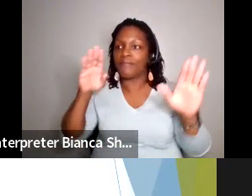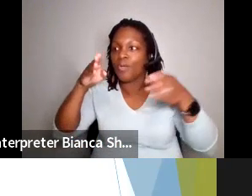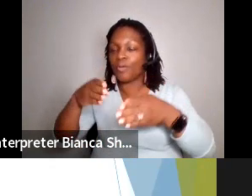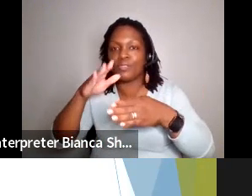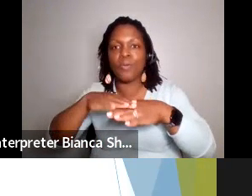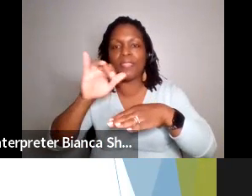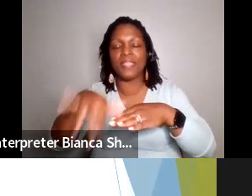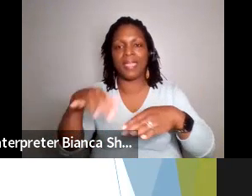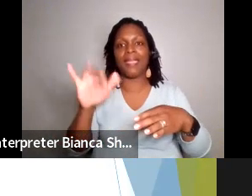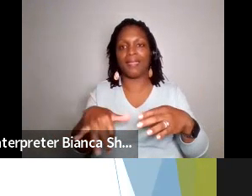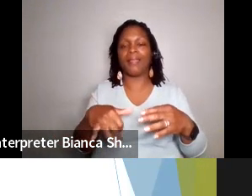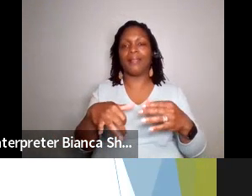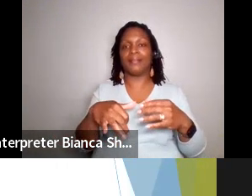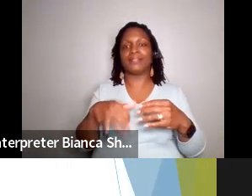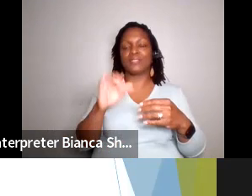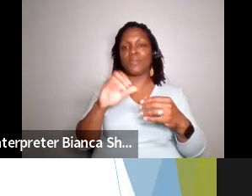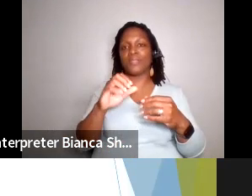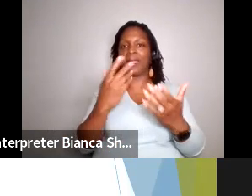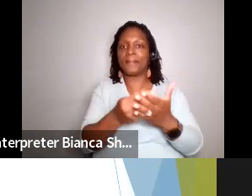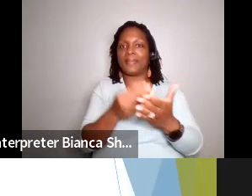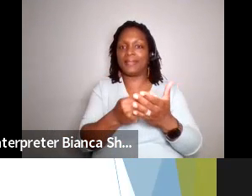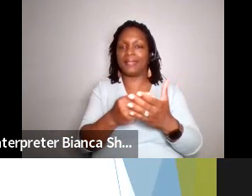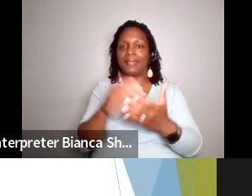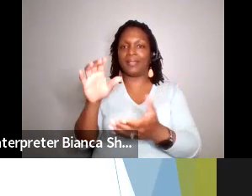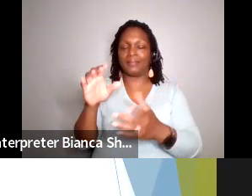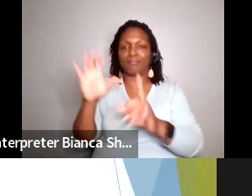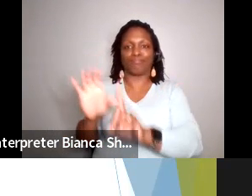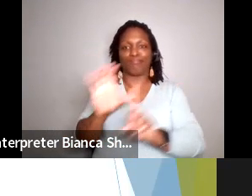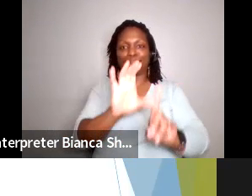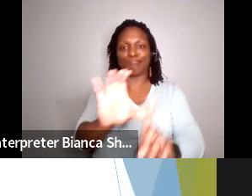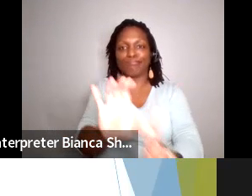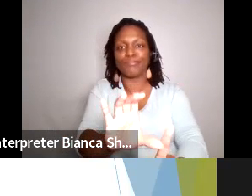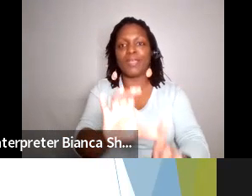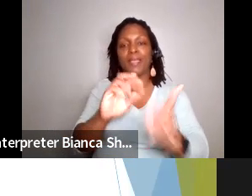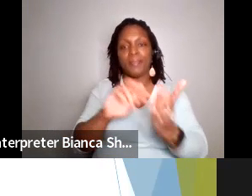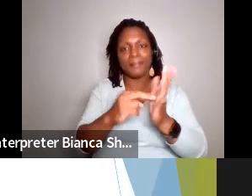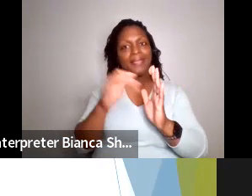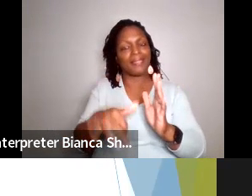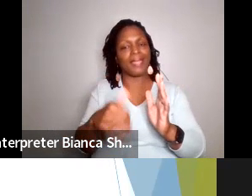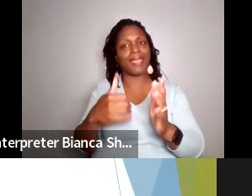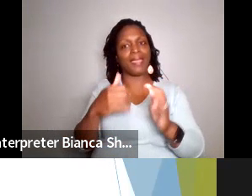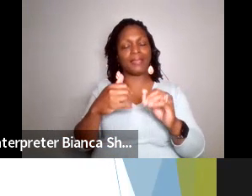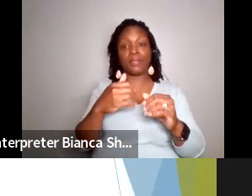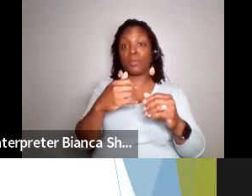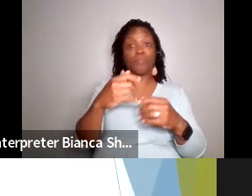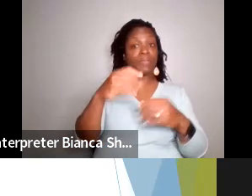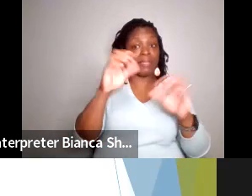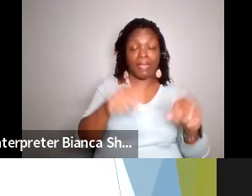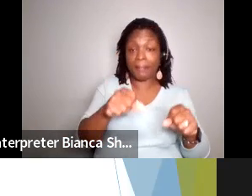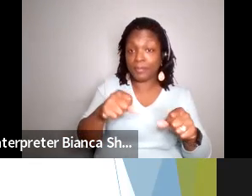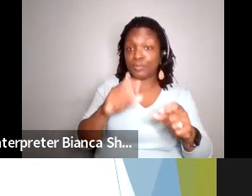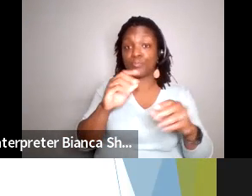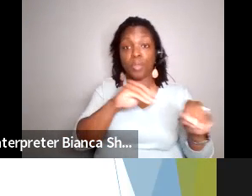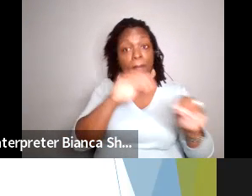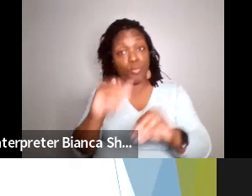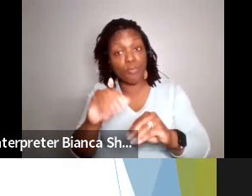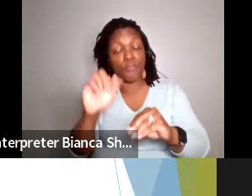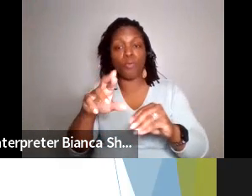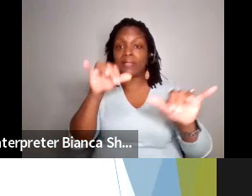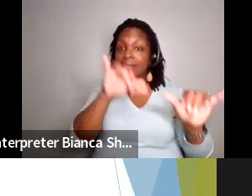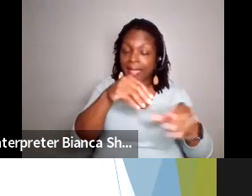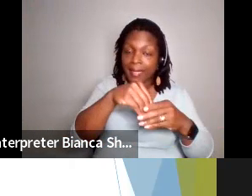The person is an activity that helps keep people out of institutions either to for them to be able to move or for them to be able to stay in the community.